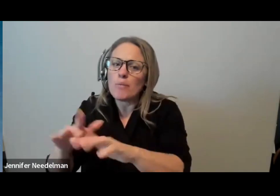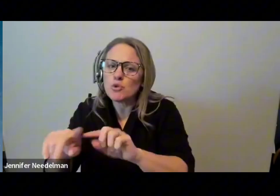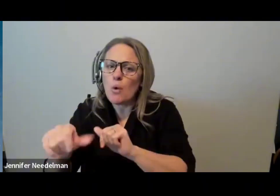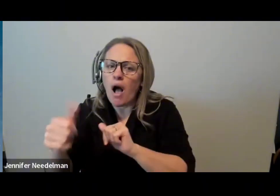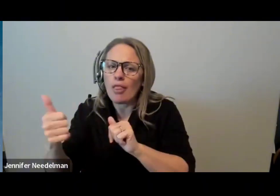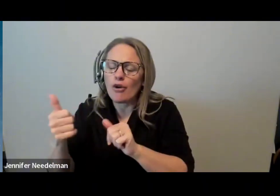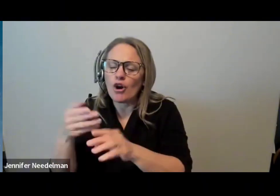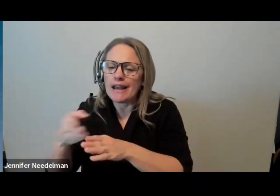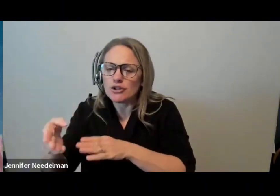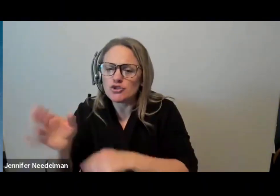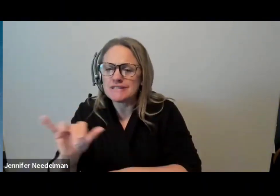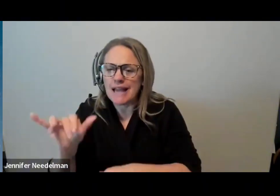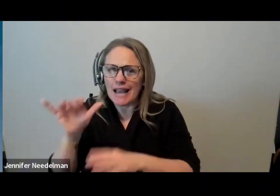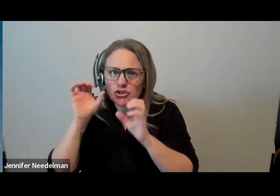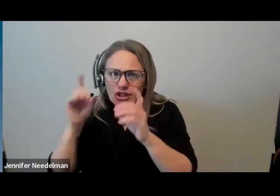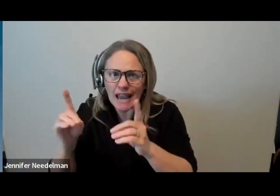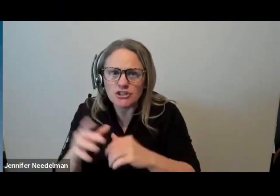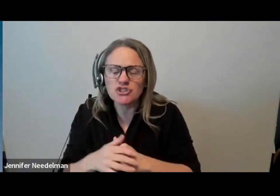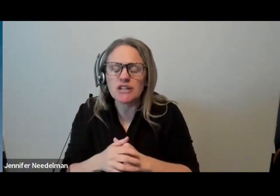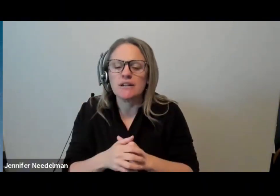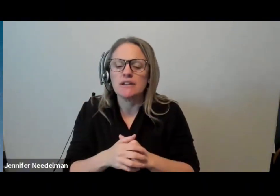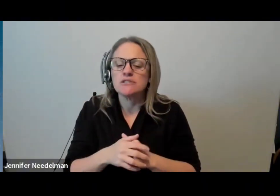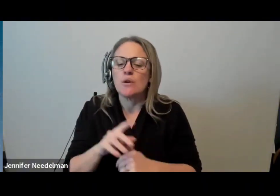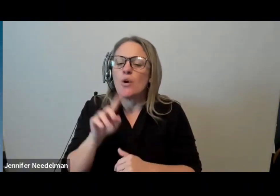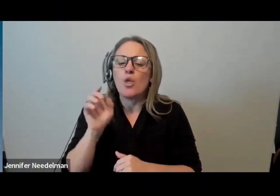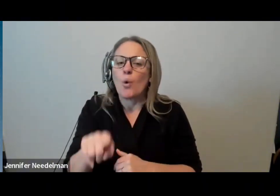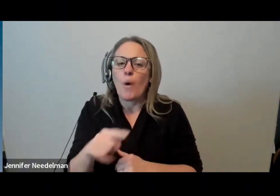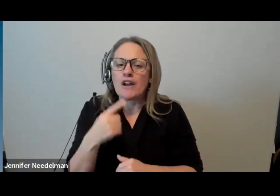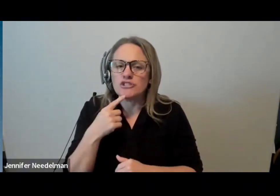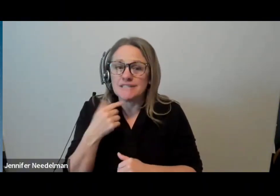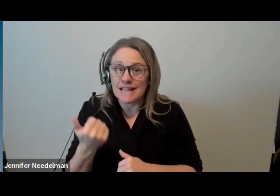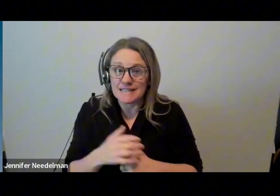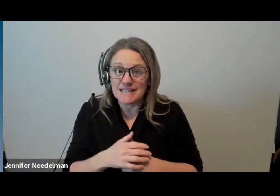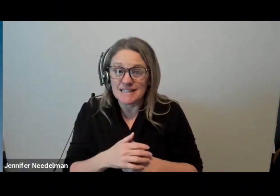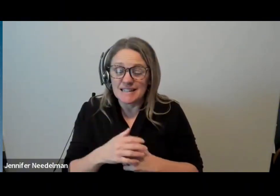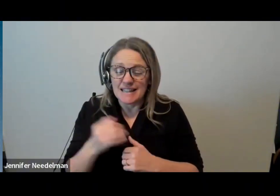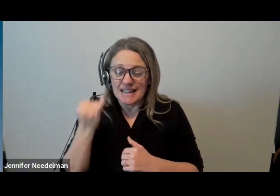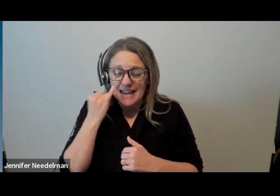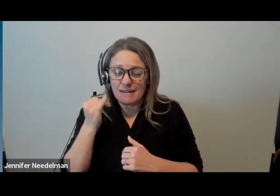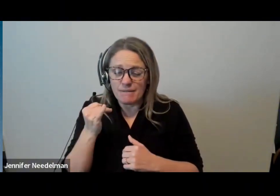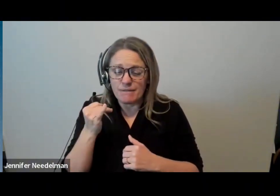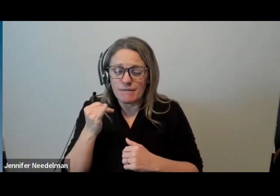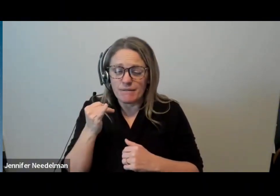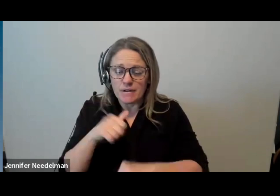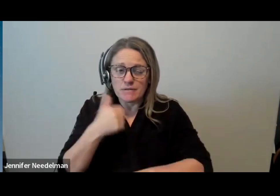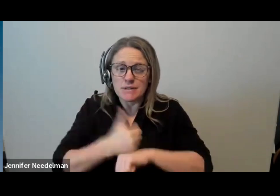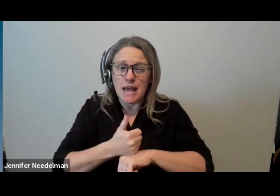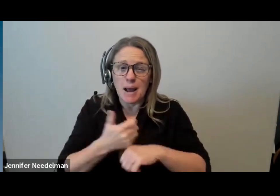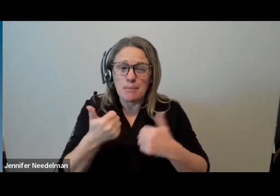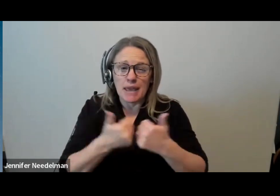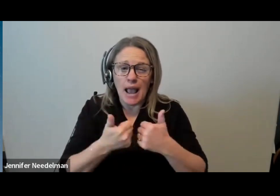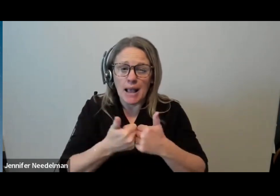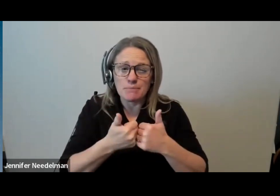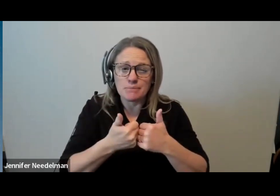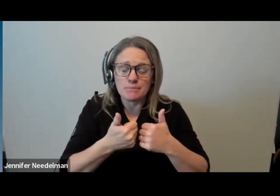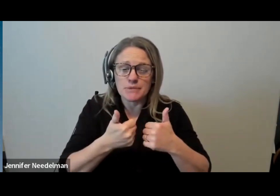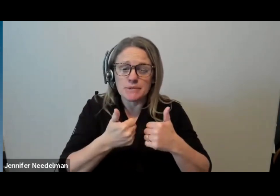et cetera. So there's a question in the chat is like, would making games accessible count as play-based learning, game-based learning,